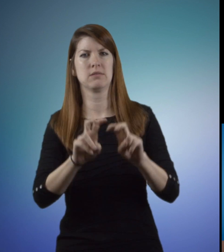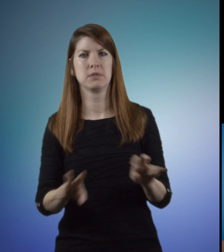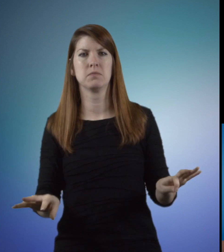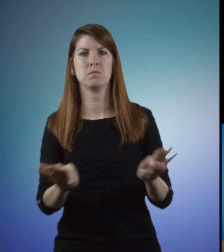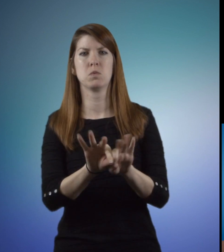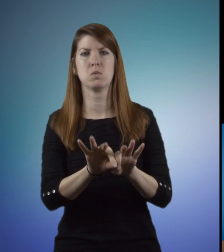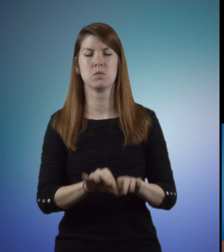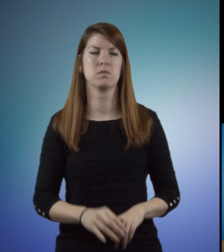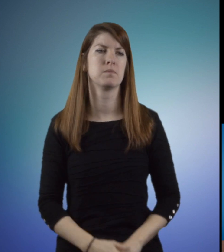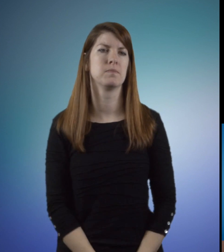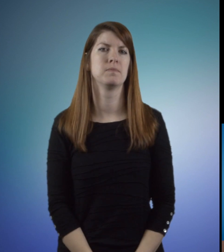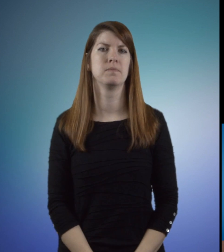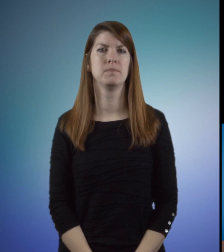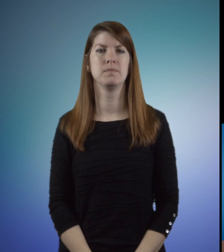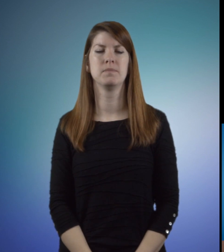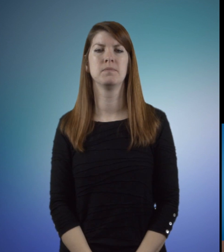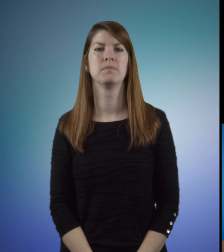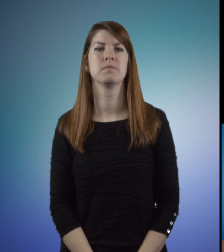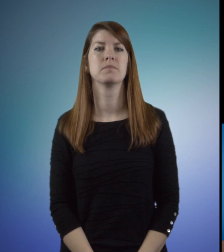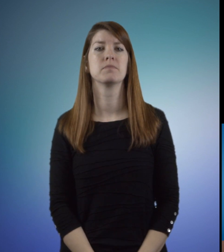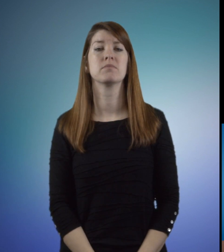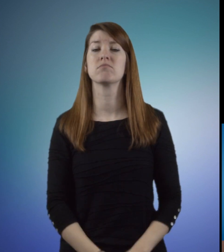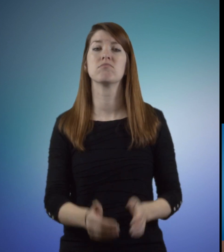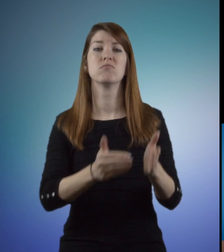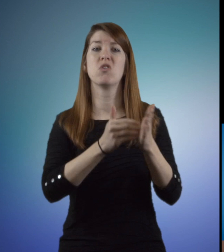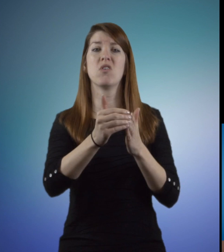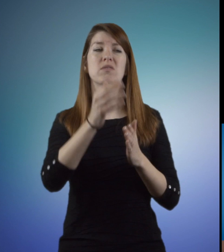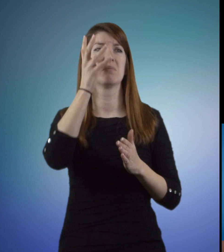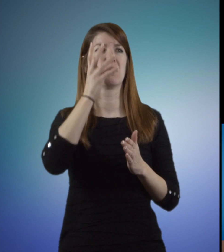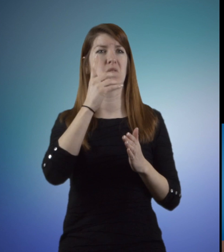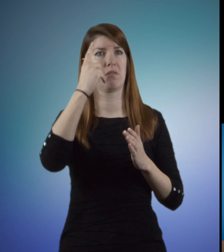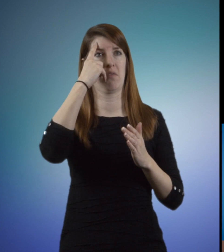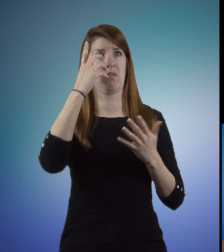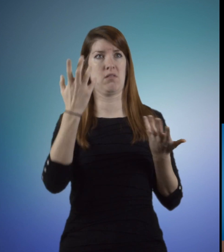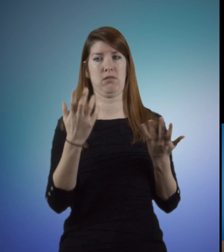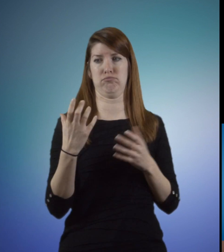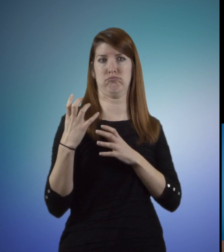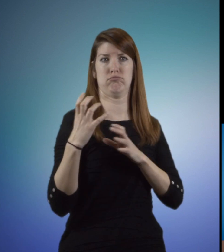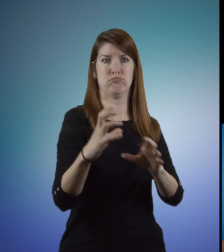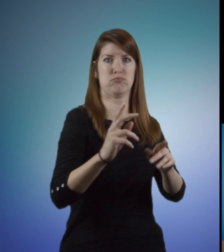Many times, parents think their assessment is left to the professionals,